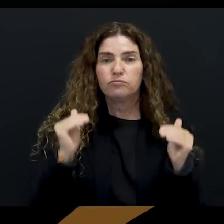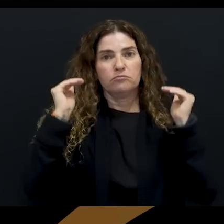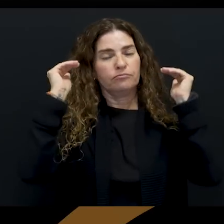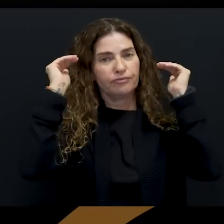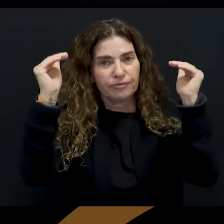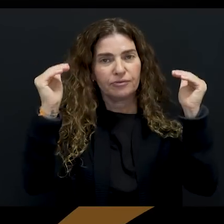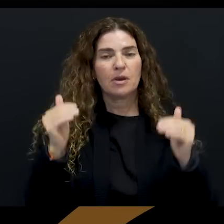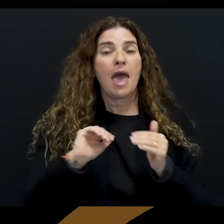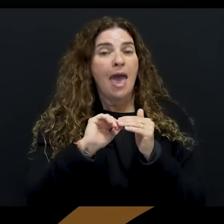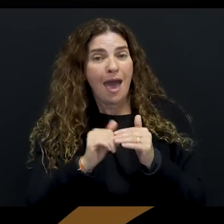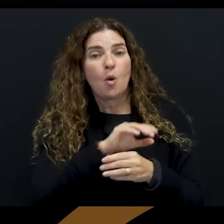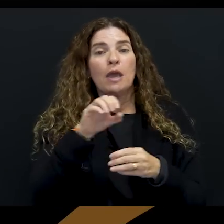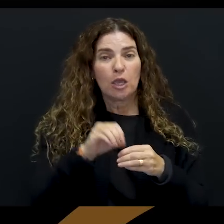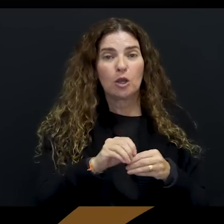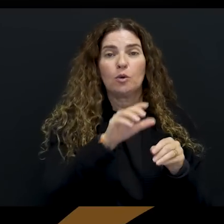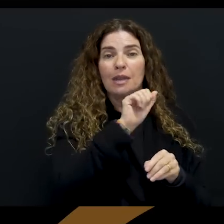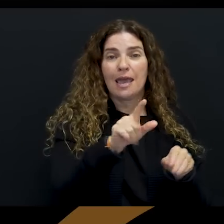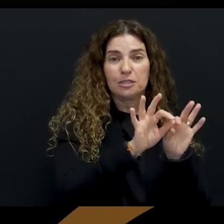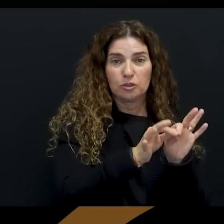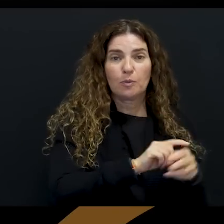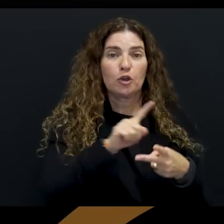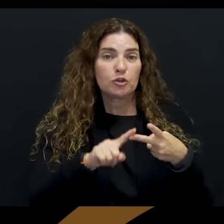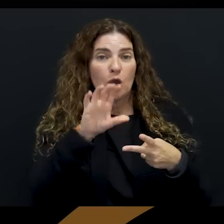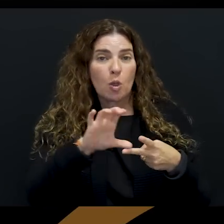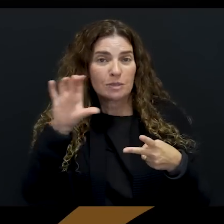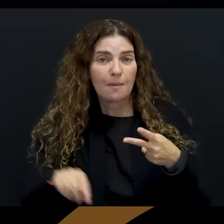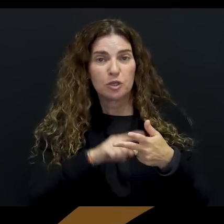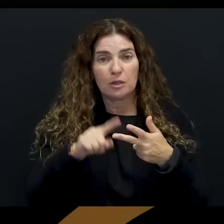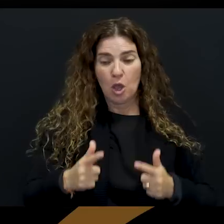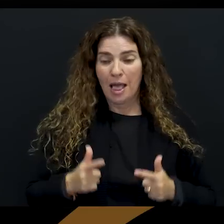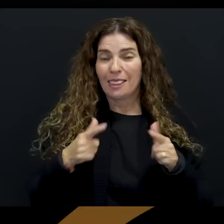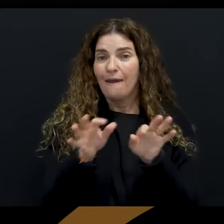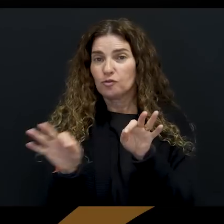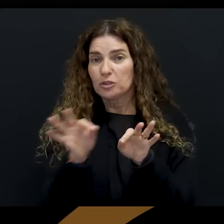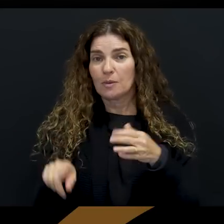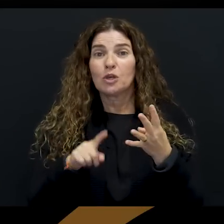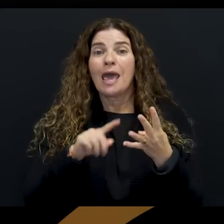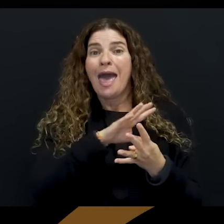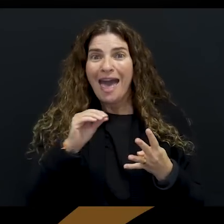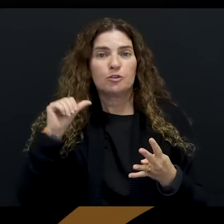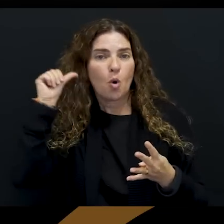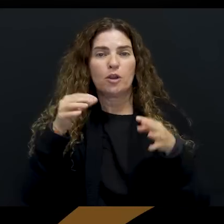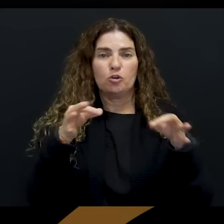namely by integrating accessibility features like ASL interpretation, closed captions, live transcript